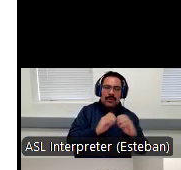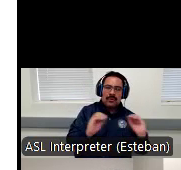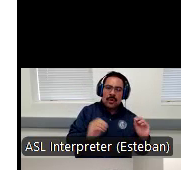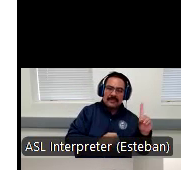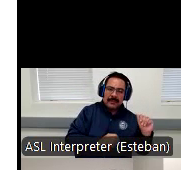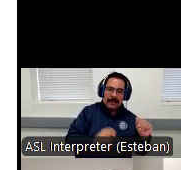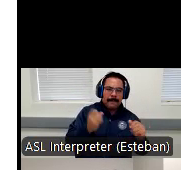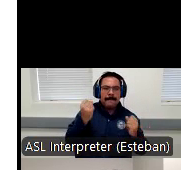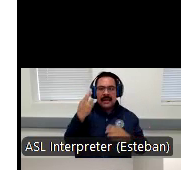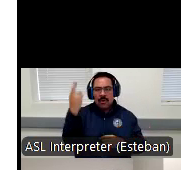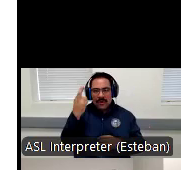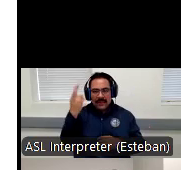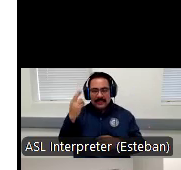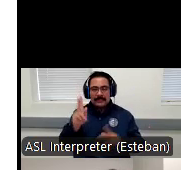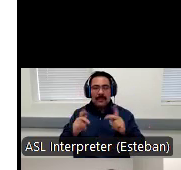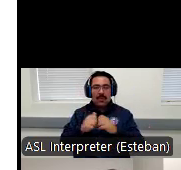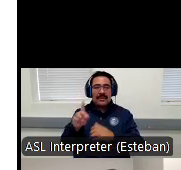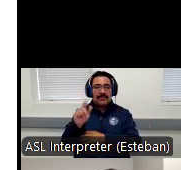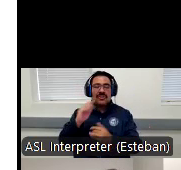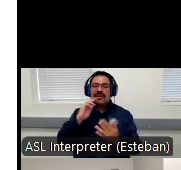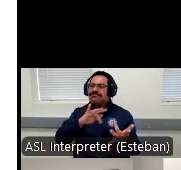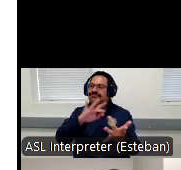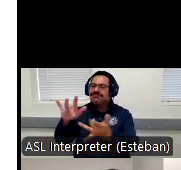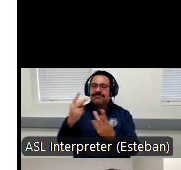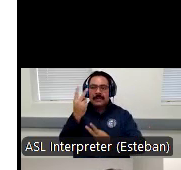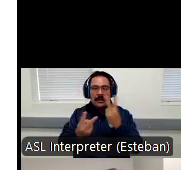disabilities are traveling, and they're coming as tourists, and they're spending money in our city,